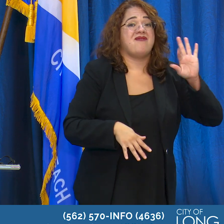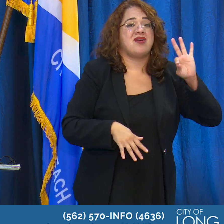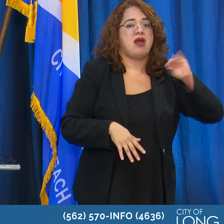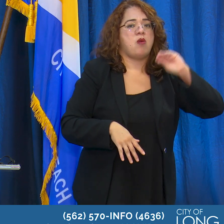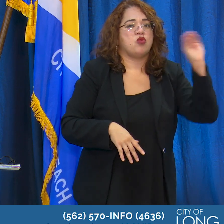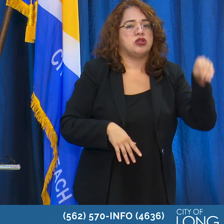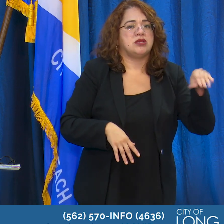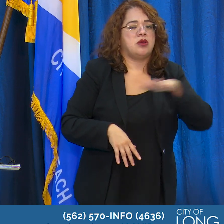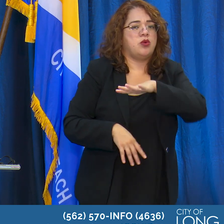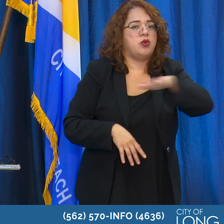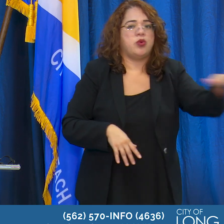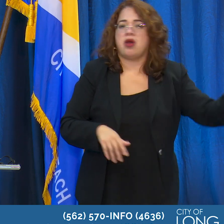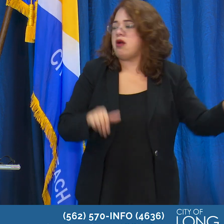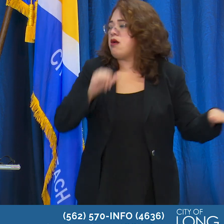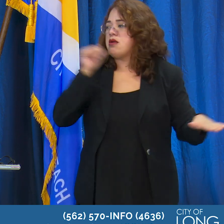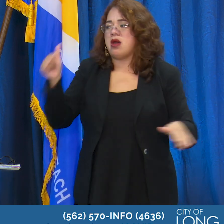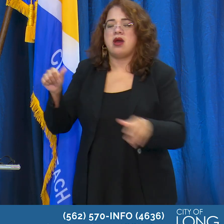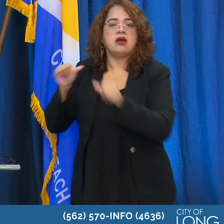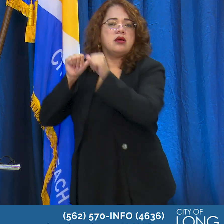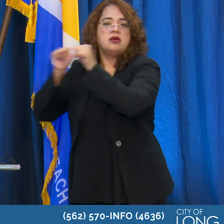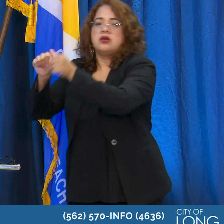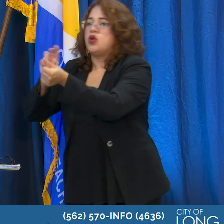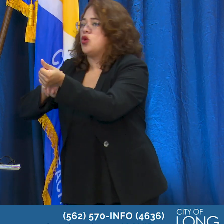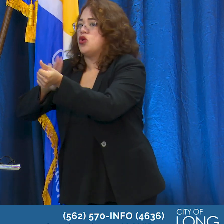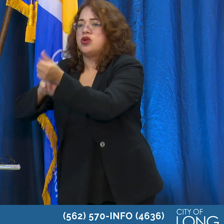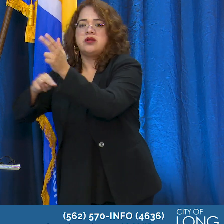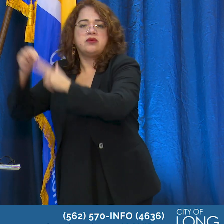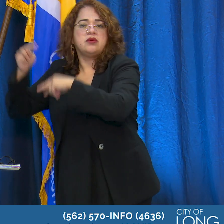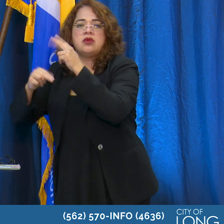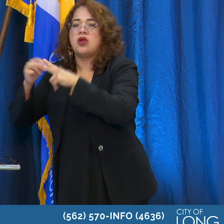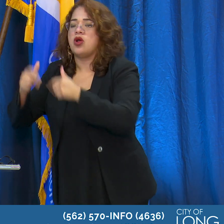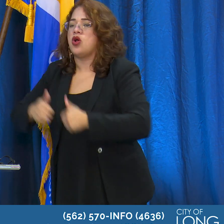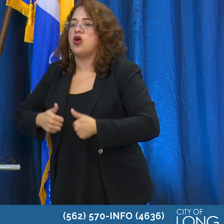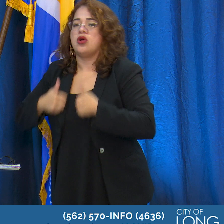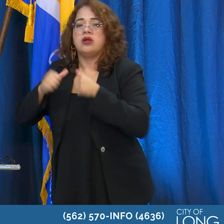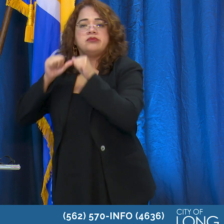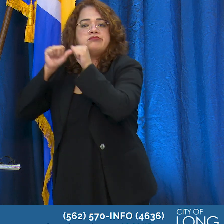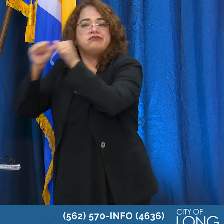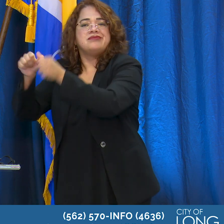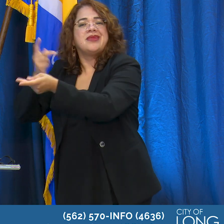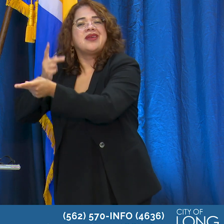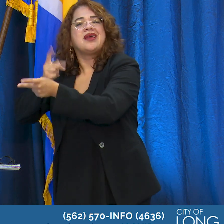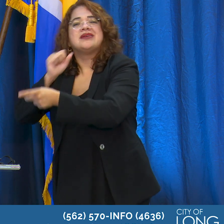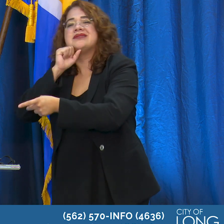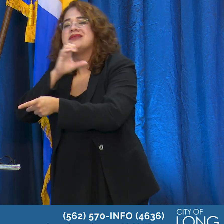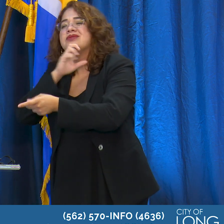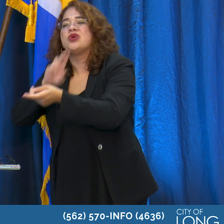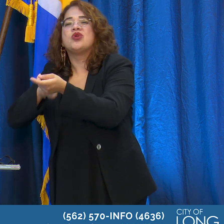community and not from our skilled nursing facilities and long-term care facilities. That is the highest that we have had so far